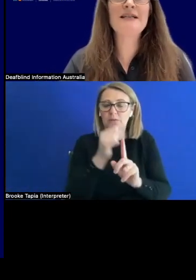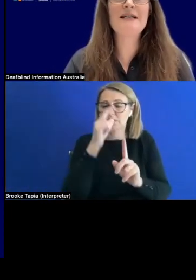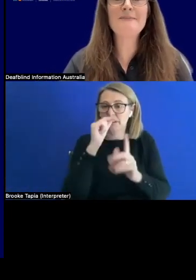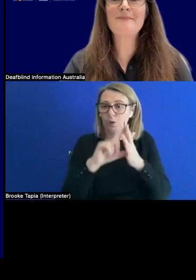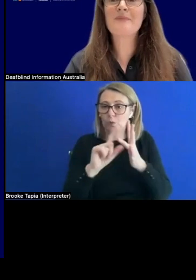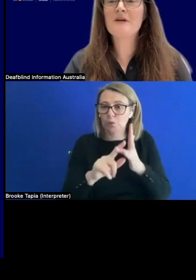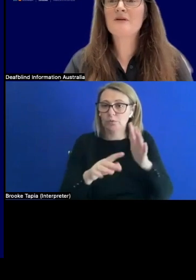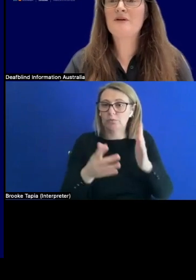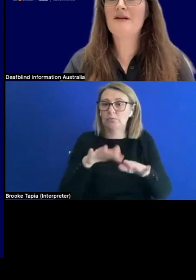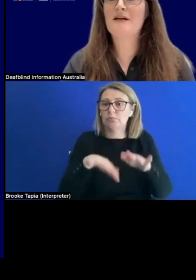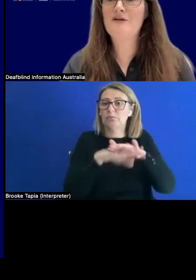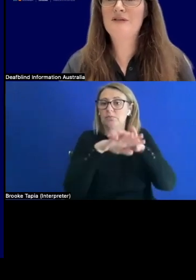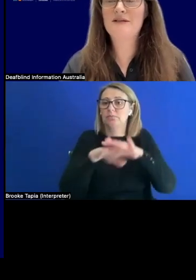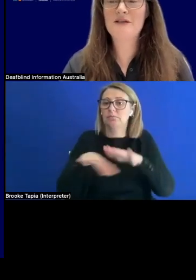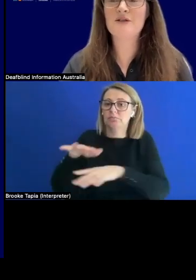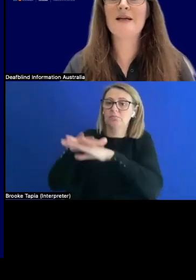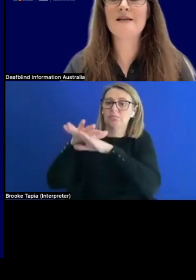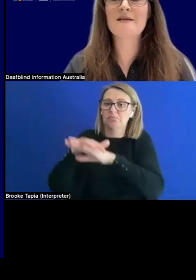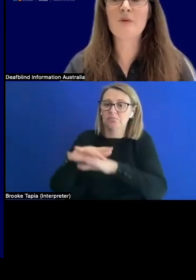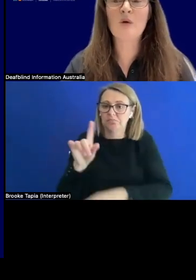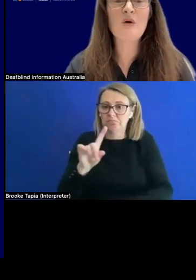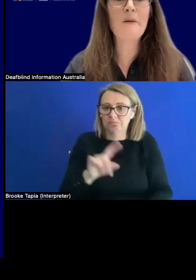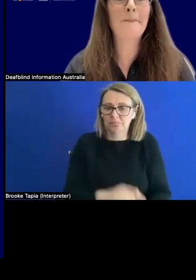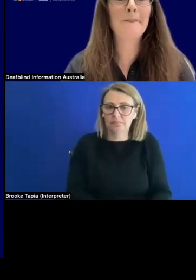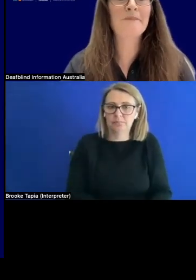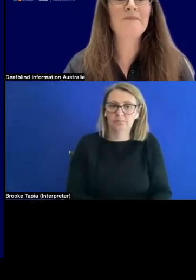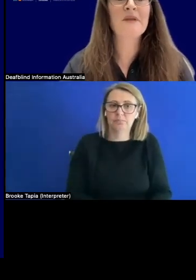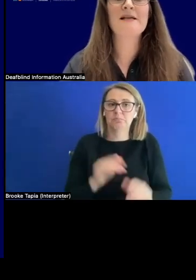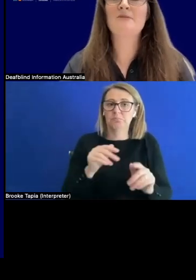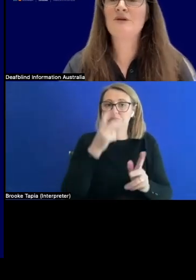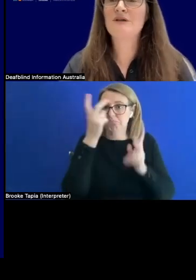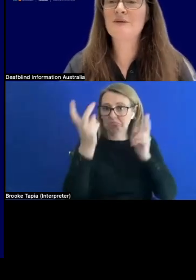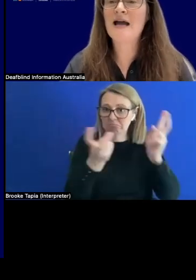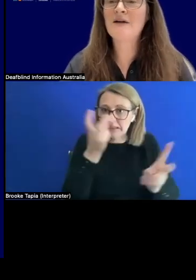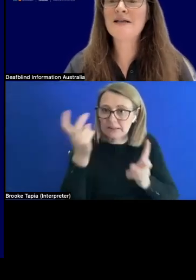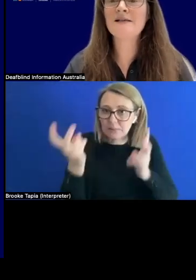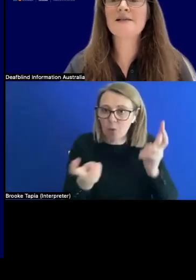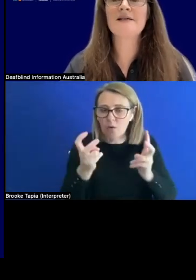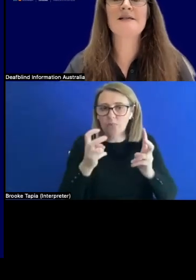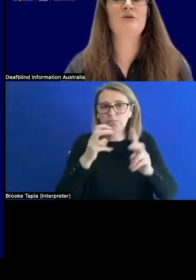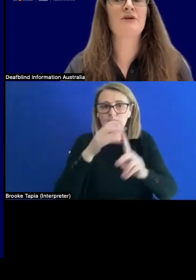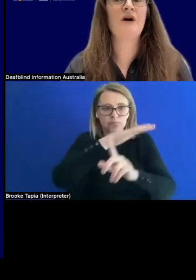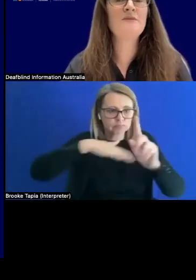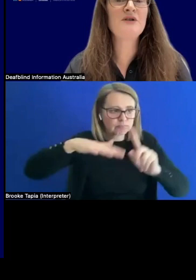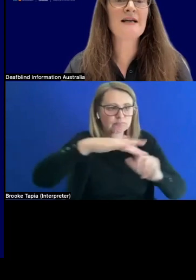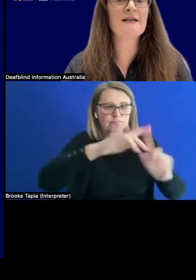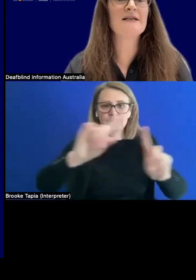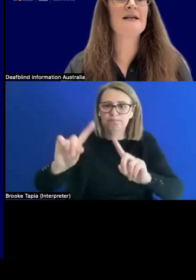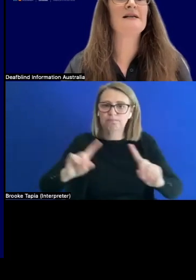in? You can use it to explore, exploring the surroundings, explore an object,